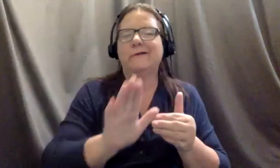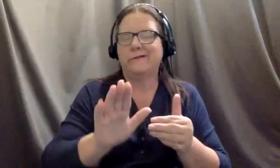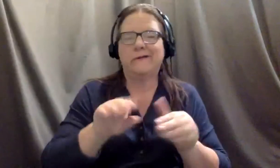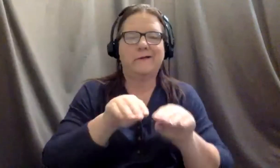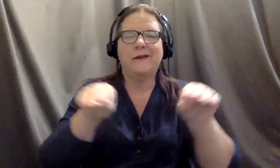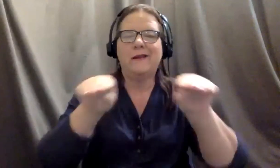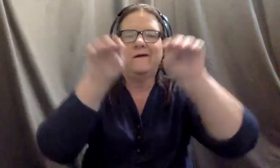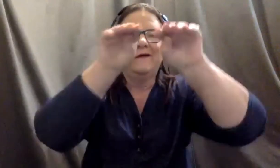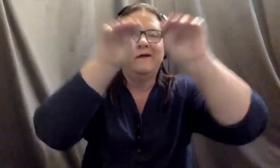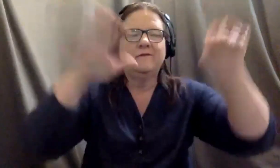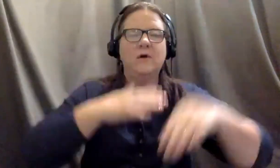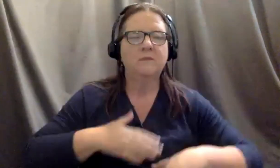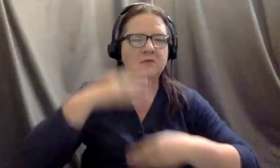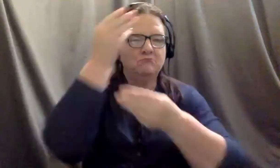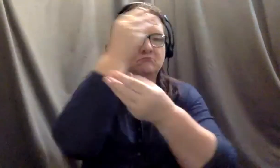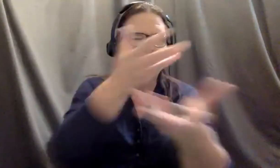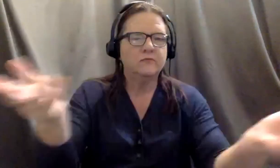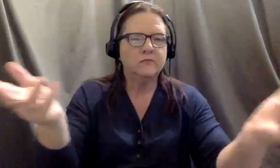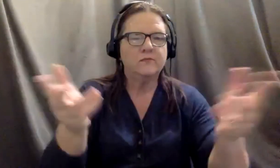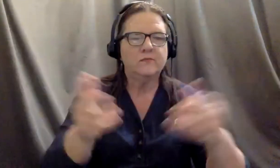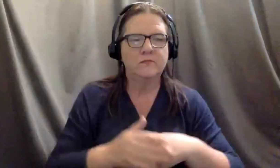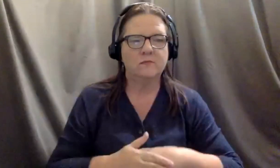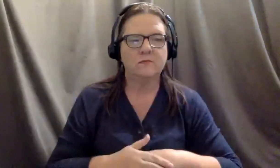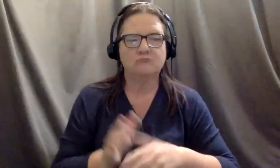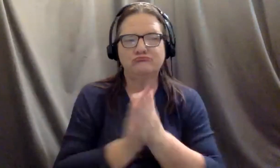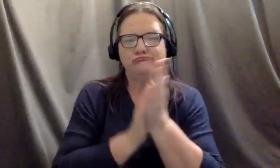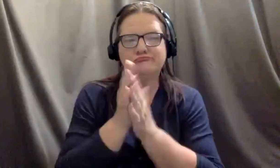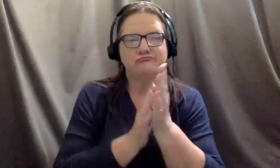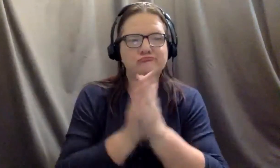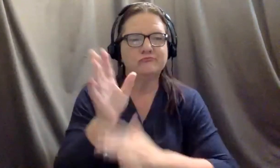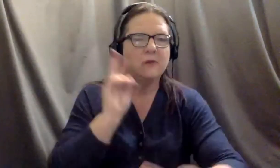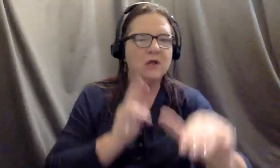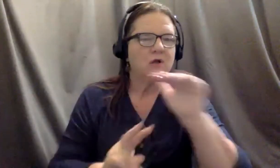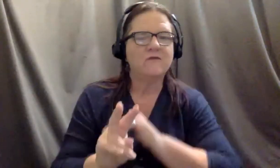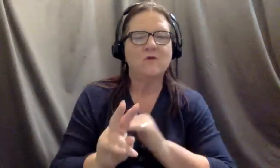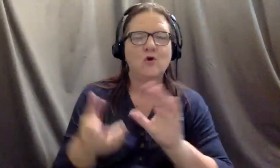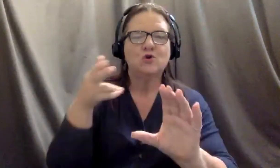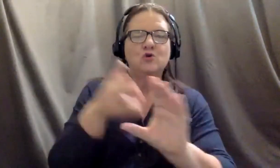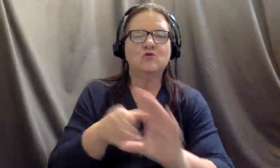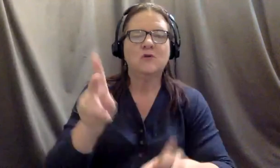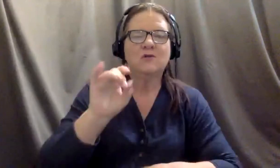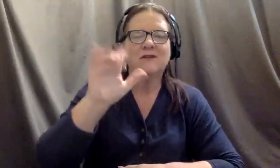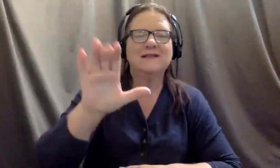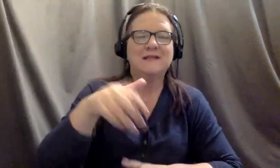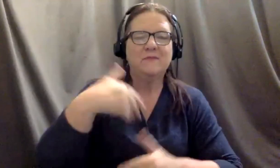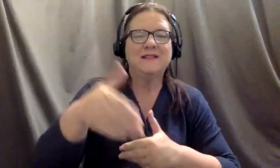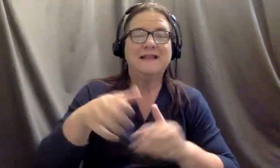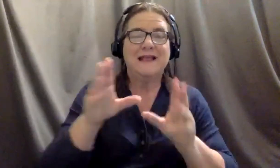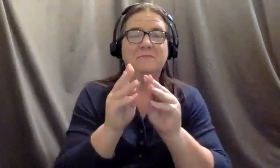Please spread the word. We look forward to joining you all in December at our next meeting.